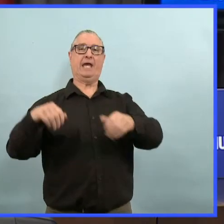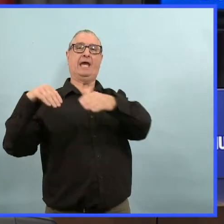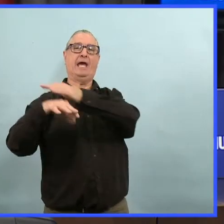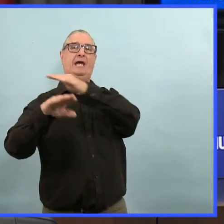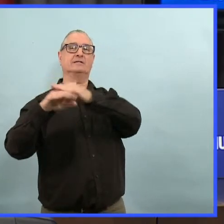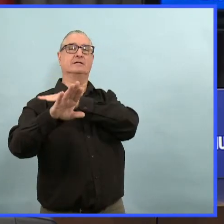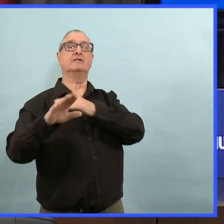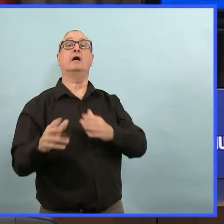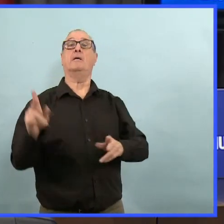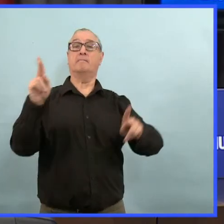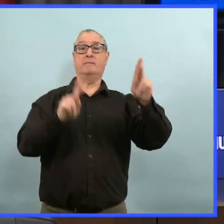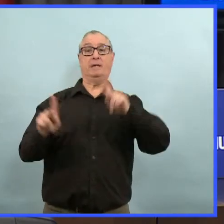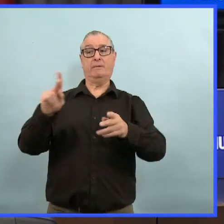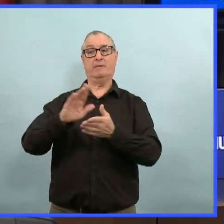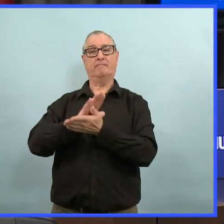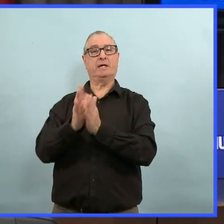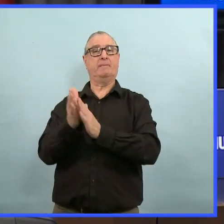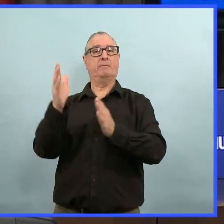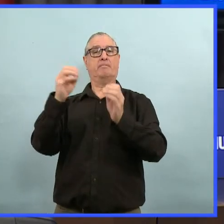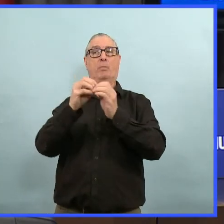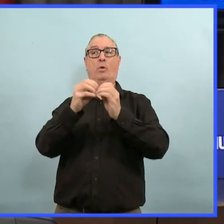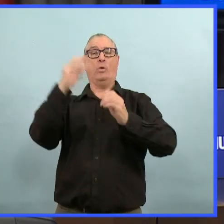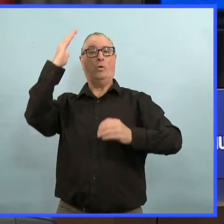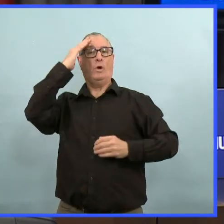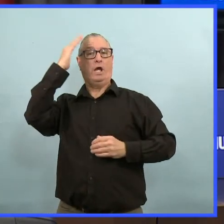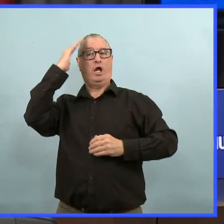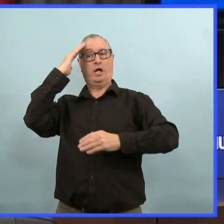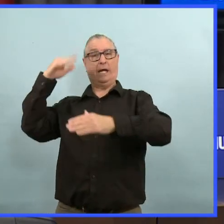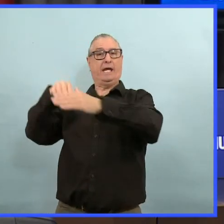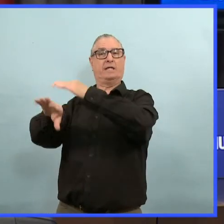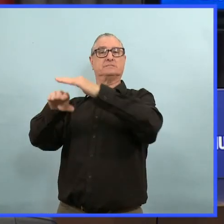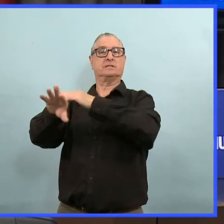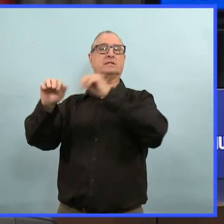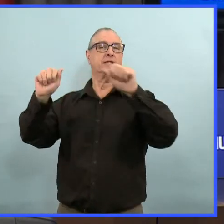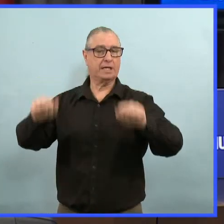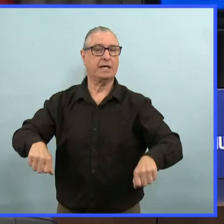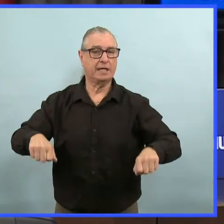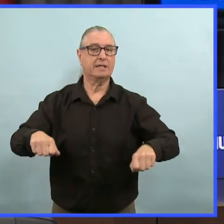in addition to the indicators that we're monitoring the capacity we're maintaining